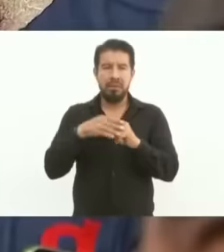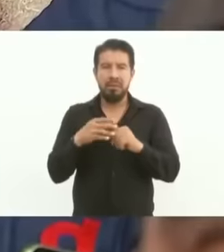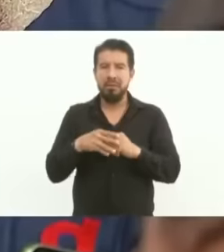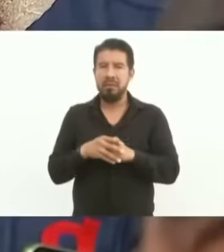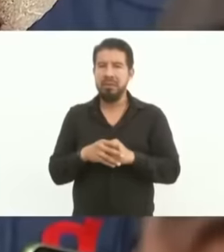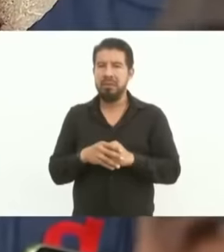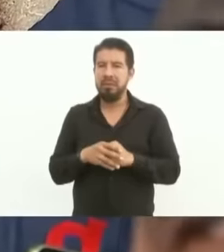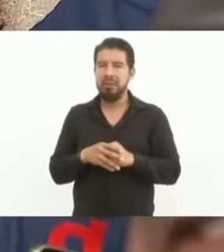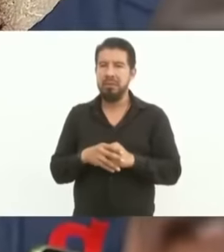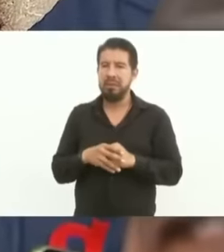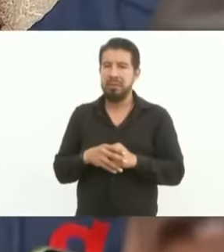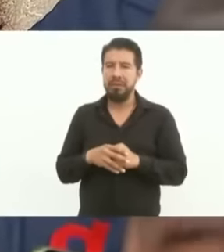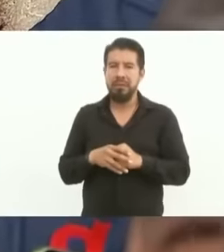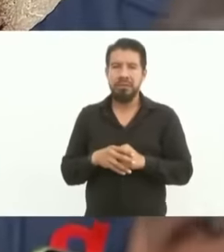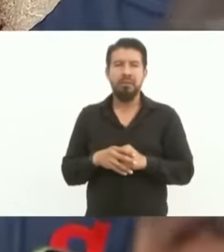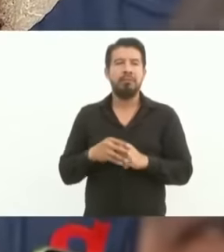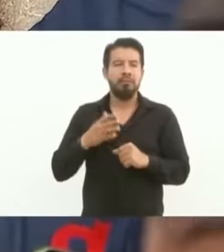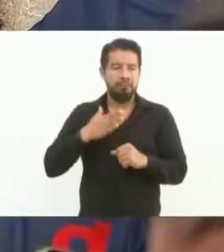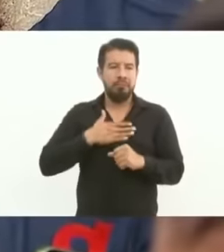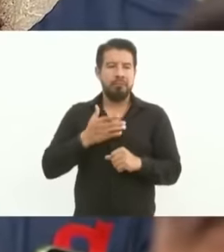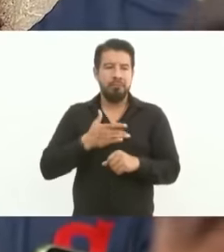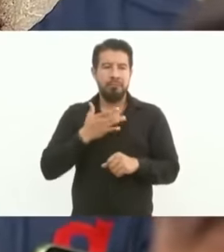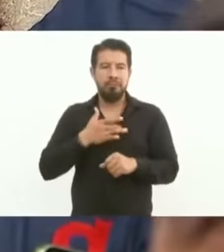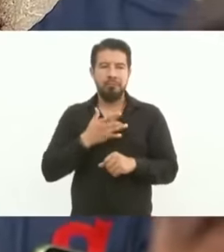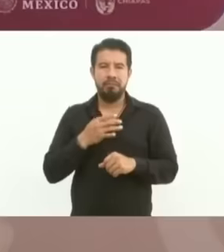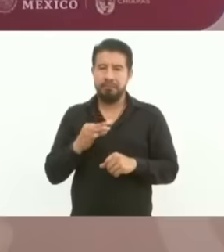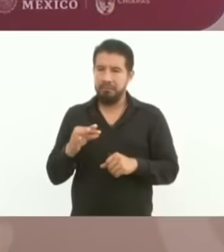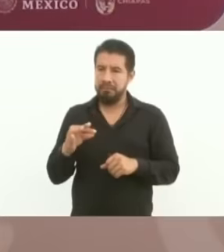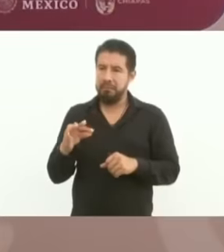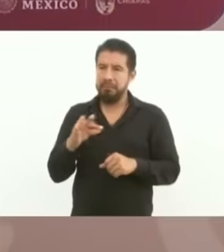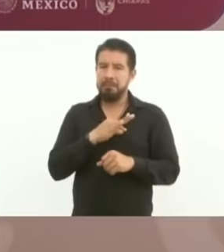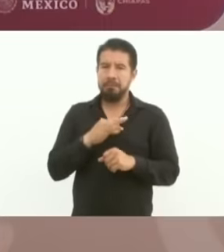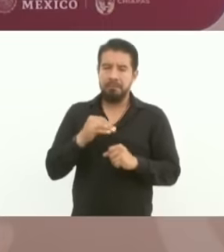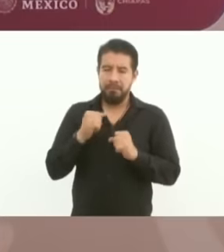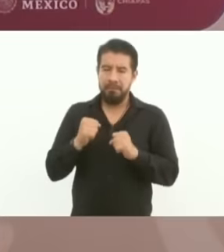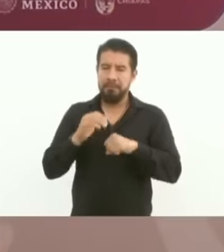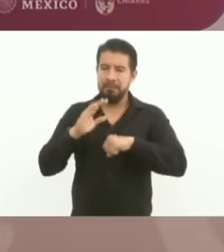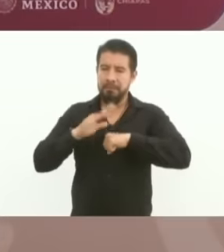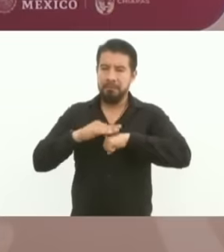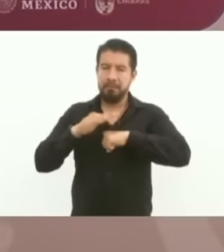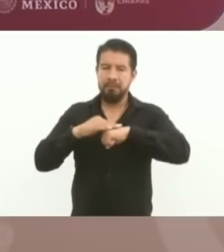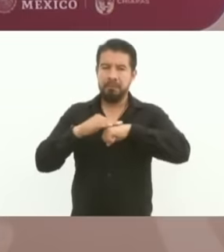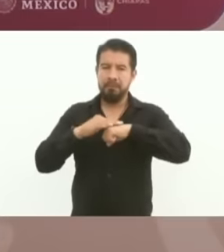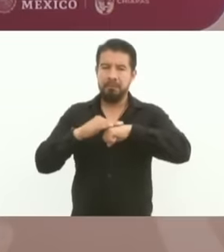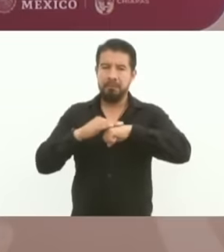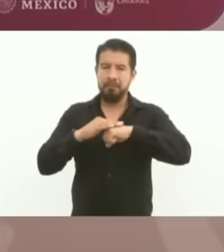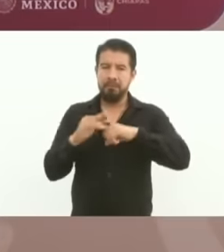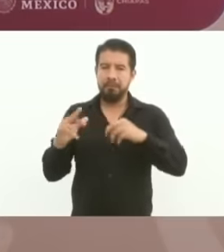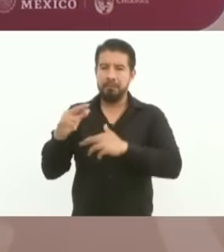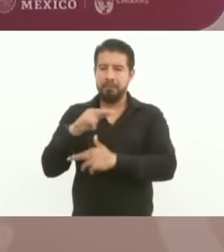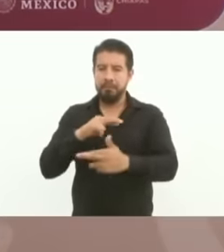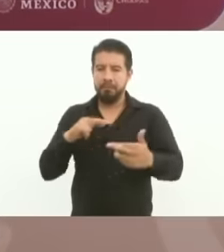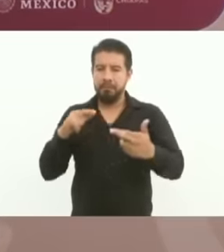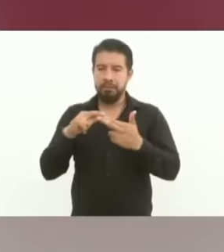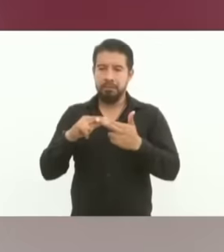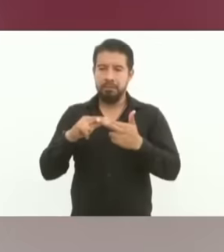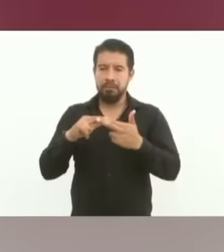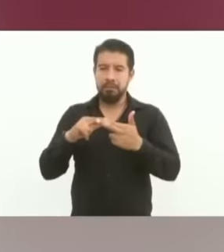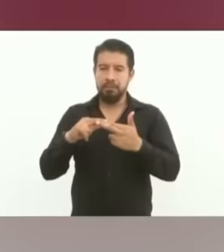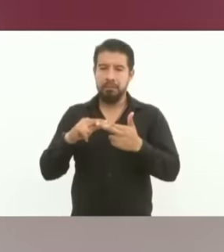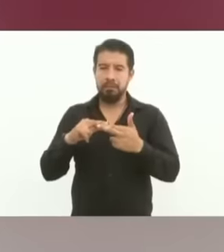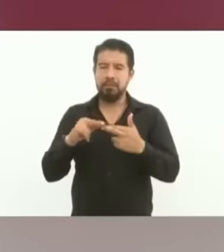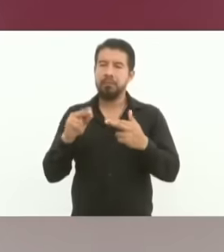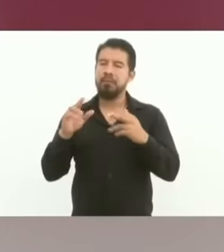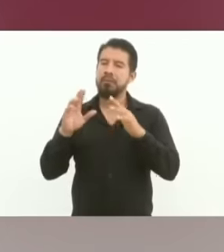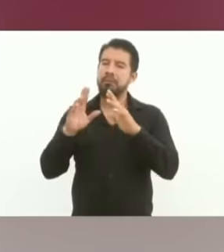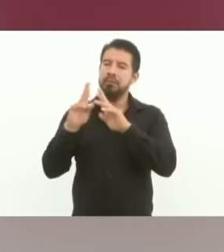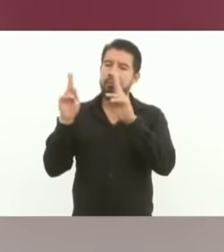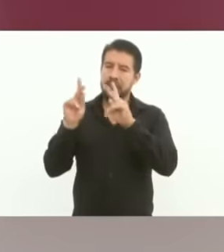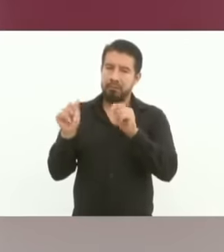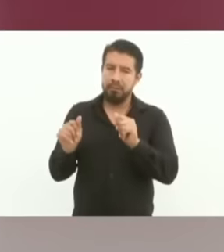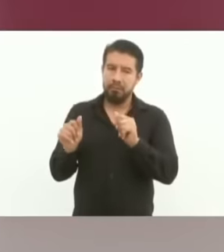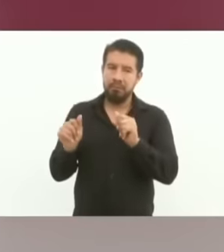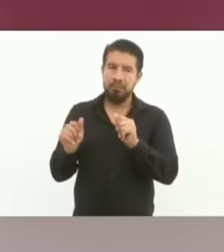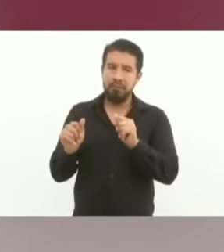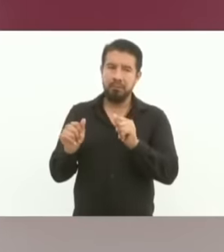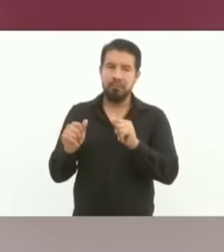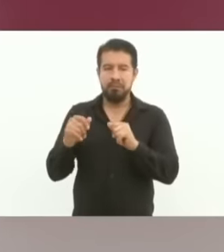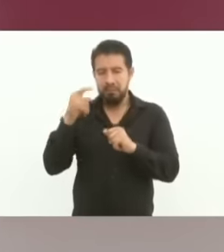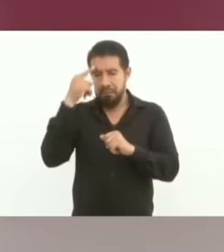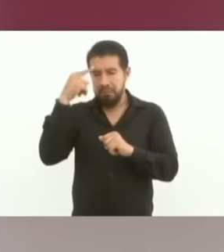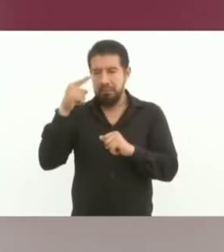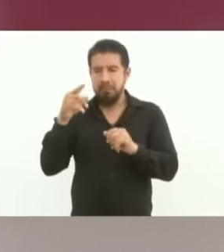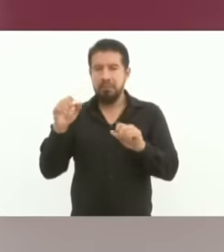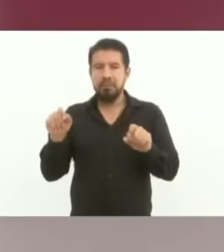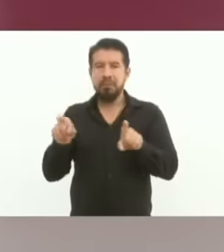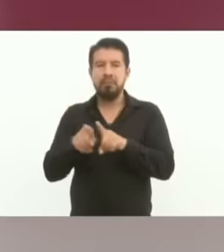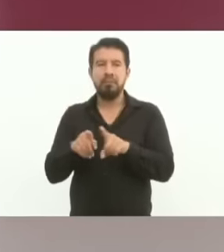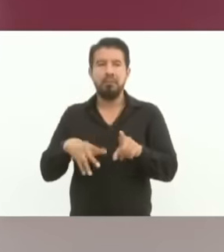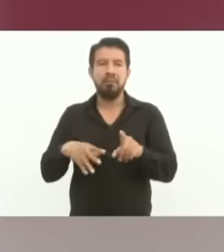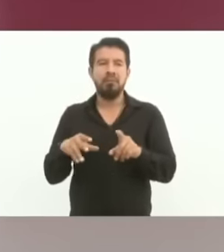why I have faith that very soon this entire region will be pacified and brotherhood and